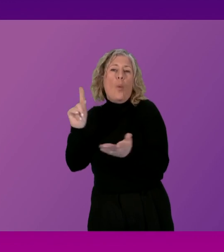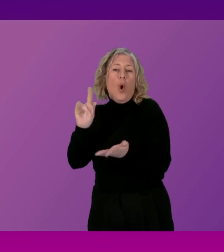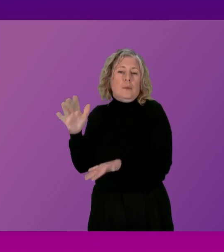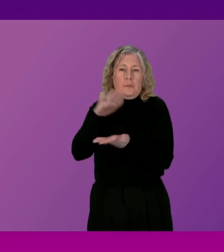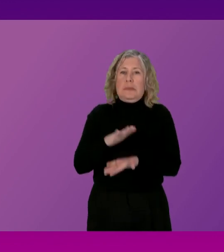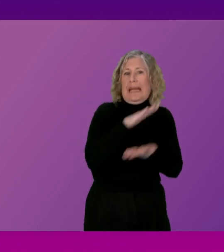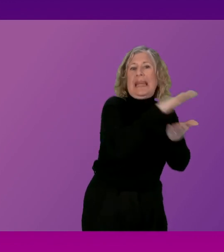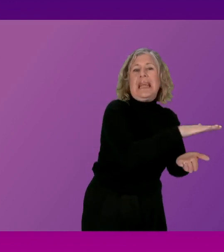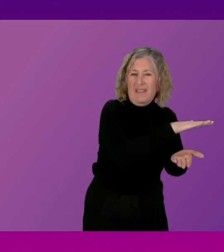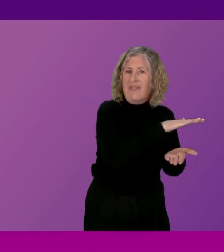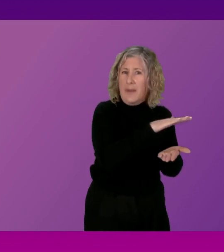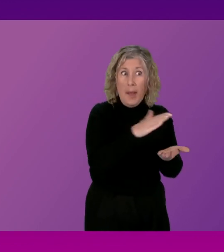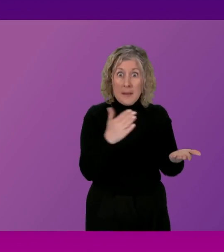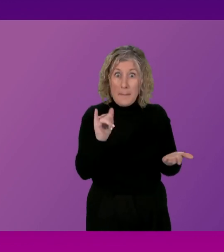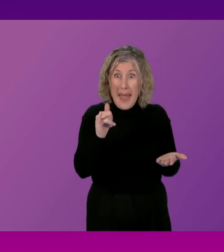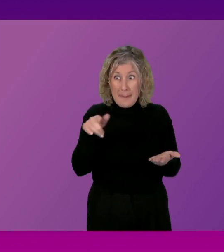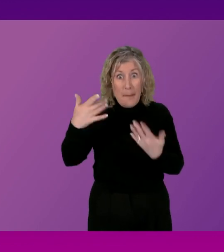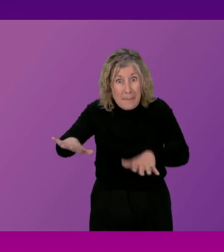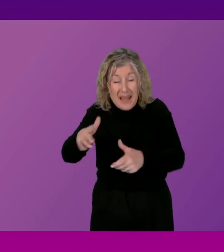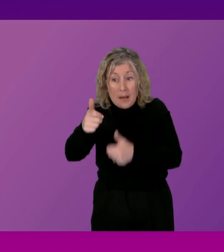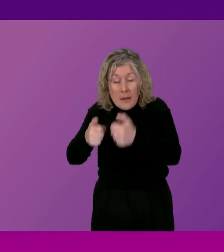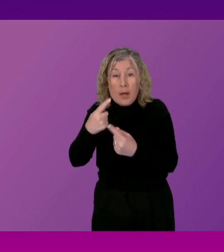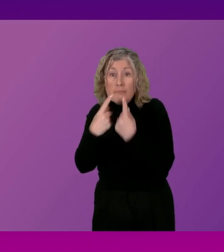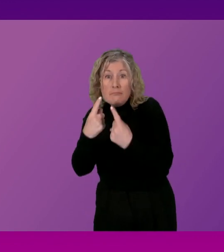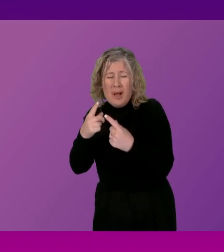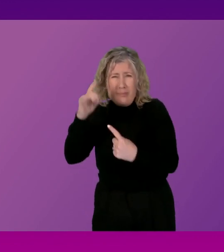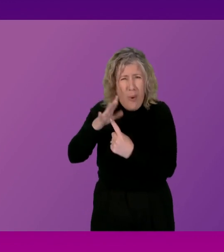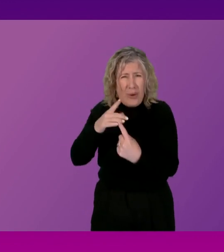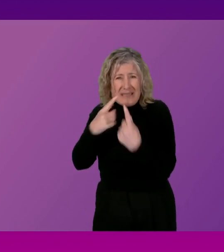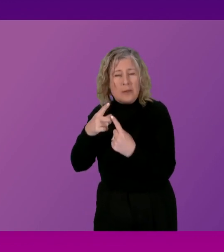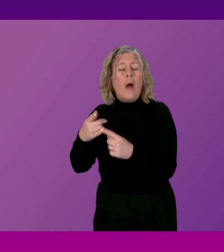Crucial discussions may have been destroyed by the SNP’s auto-delete policy, and any